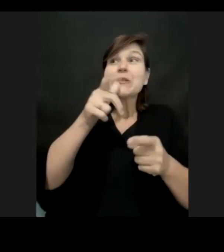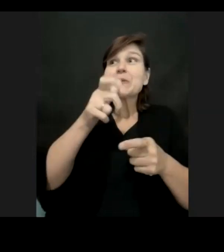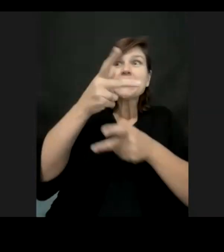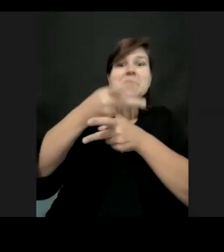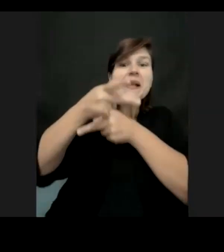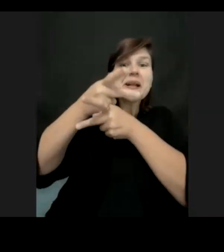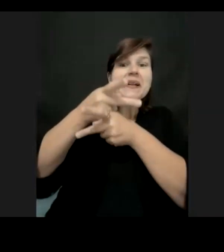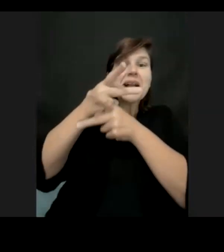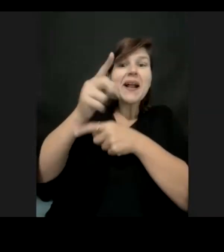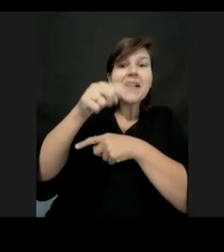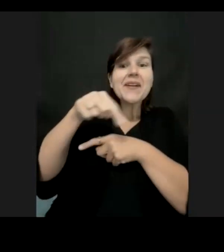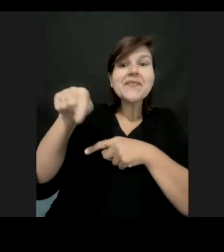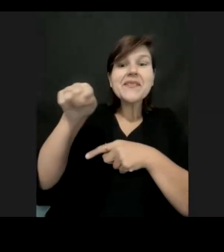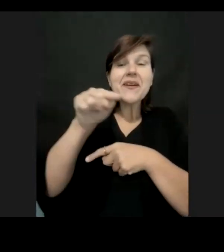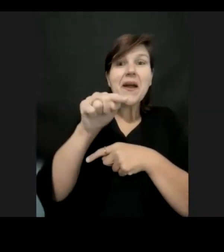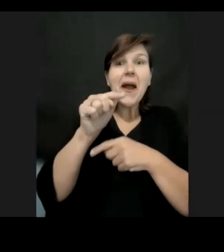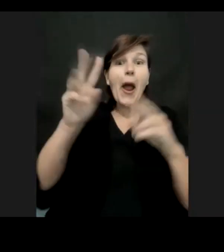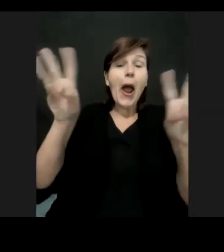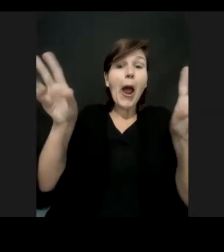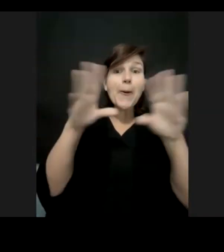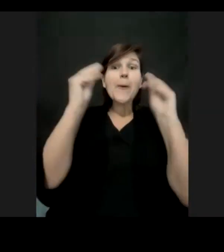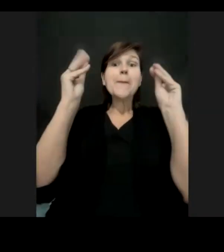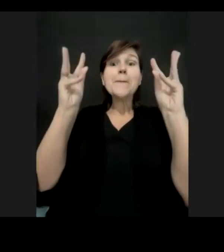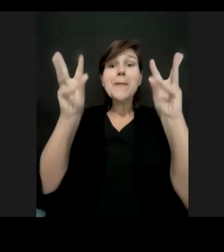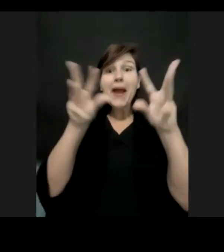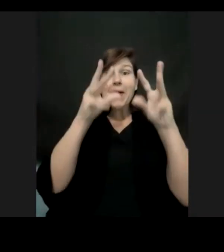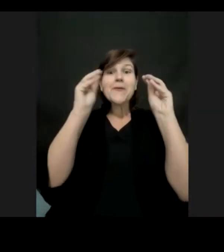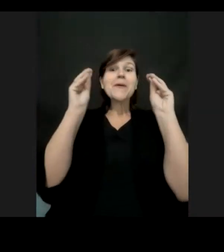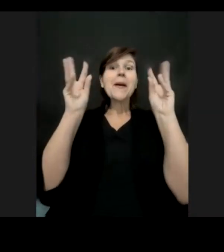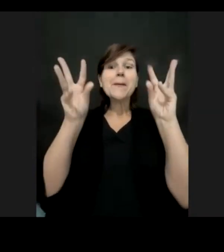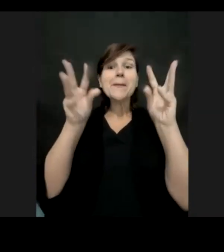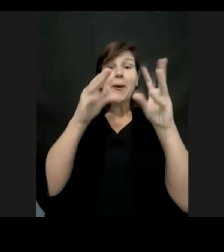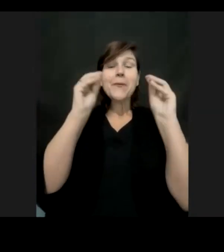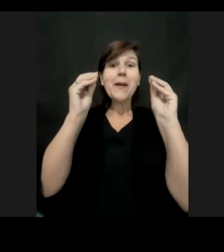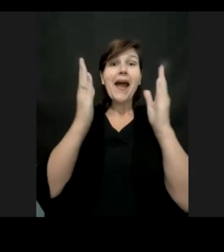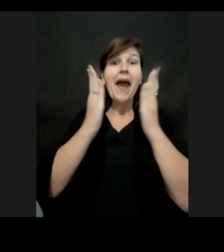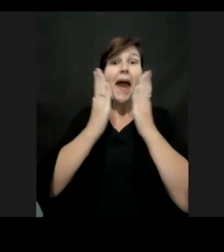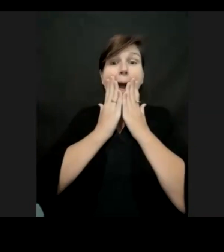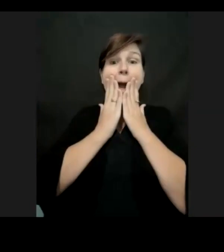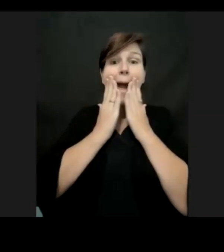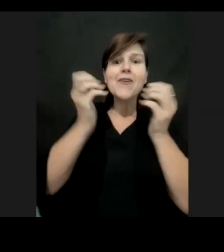A whoop-a-dee-doo of the warmest of welcomes